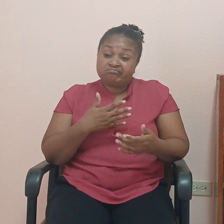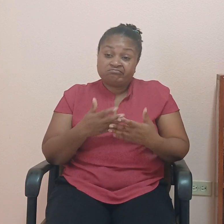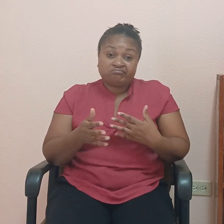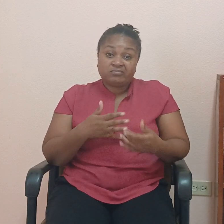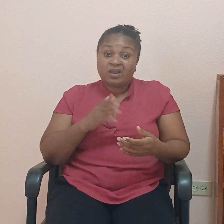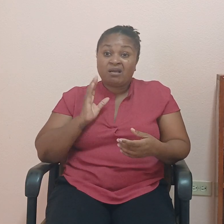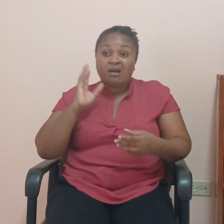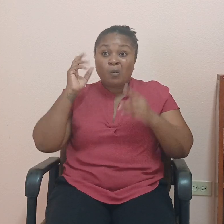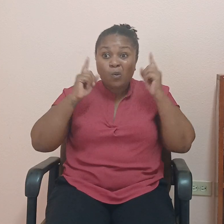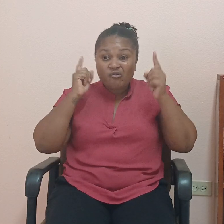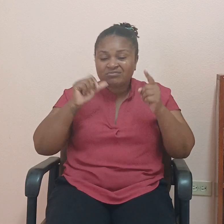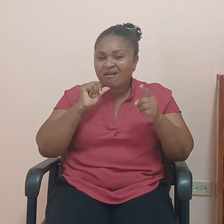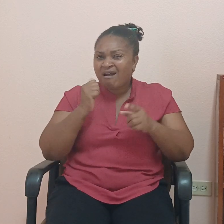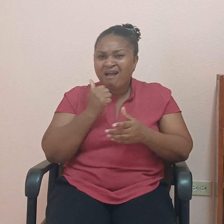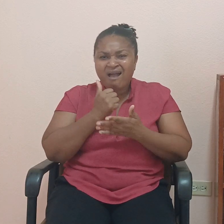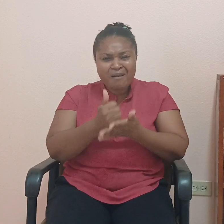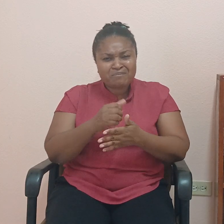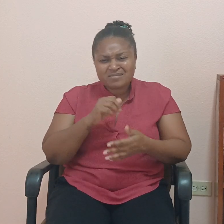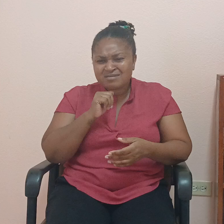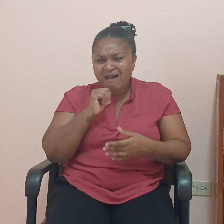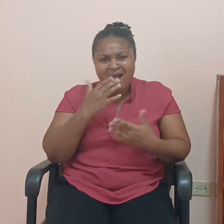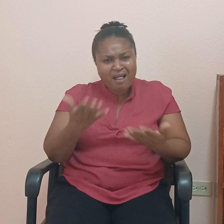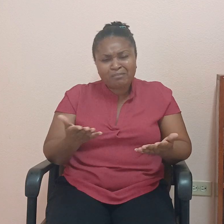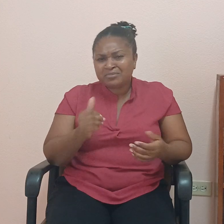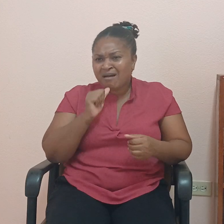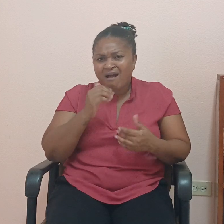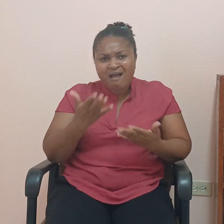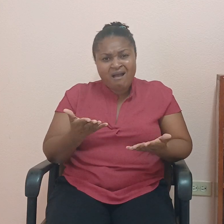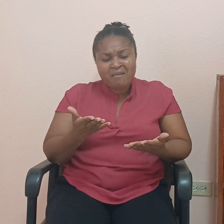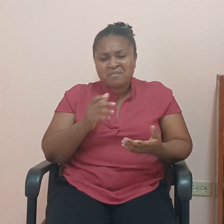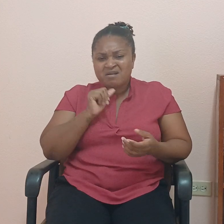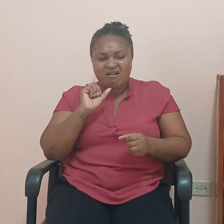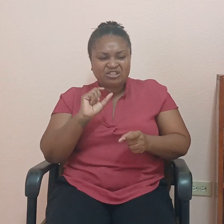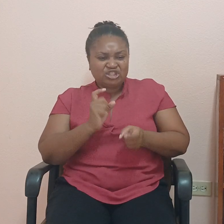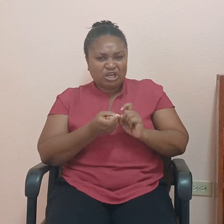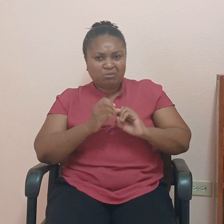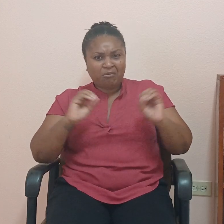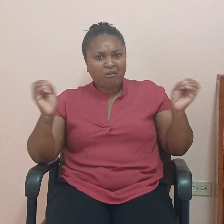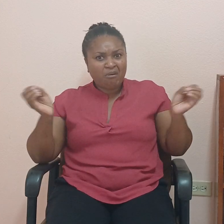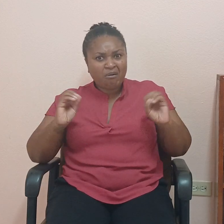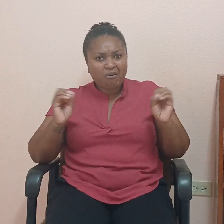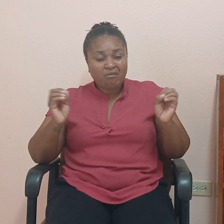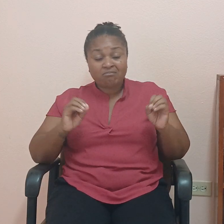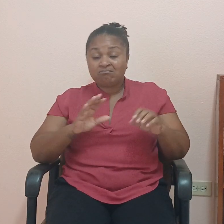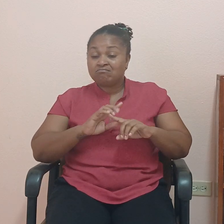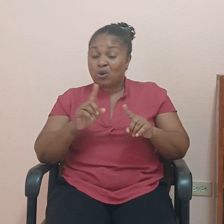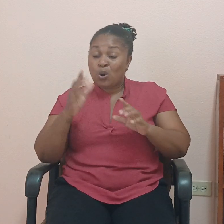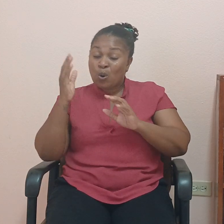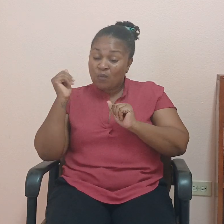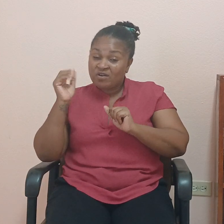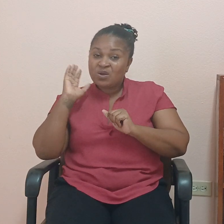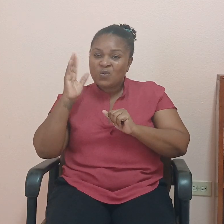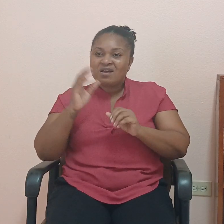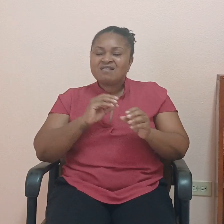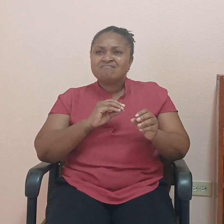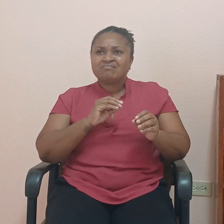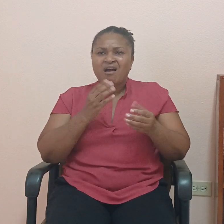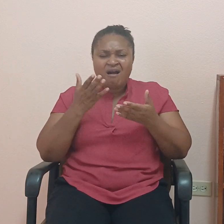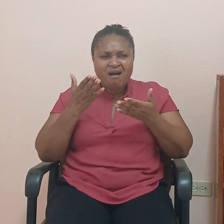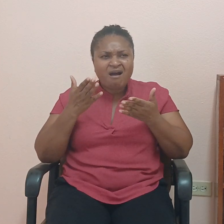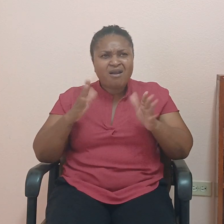THEY ARE NOT CHANGING ANYTHING BUT HOPEFULLY IT WILL MOVE US TO WANT TO GIVE OUR WORRIES TO JESUS